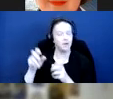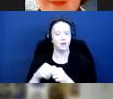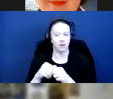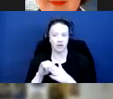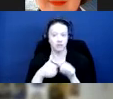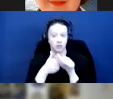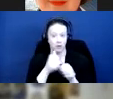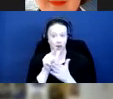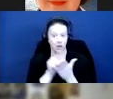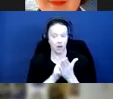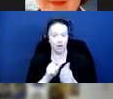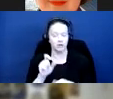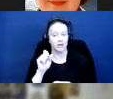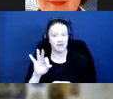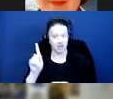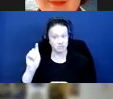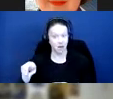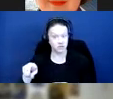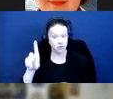If they must do it, they must do it.